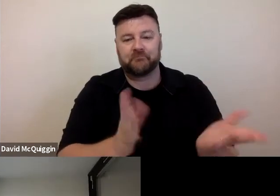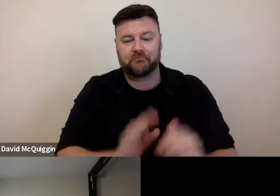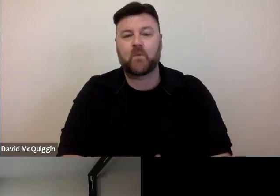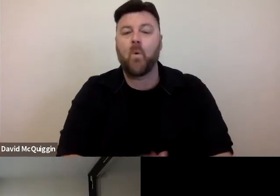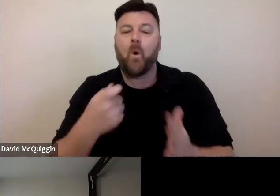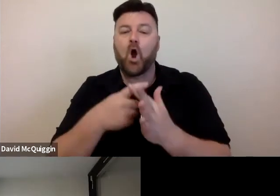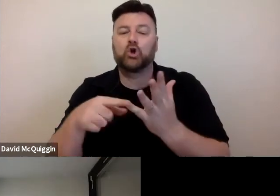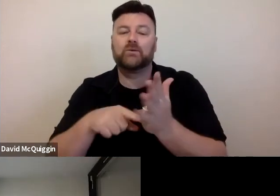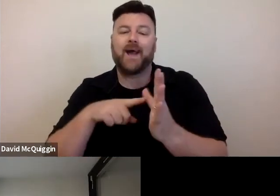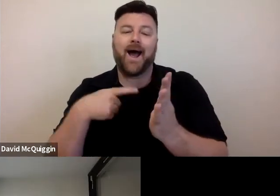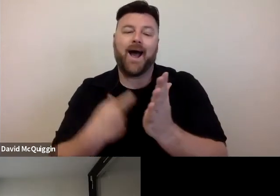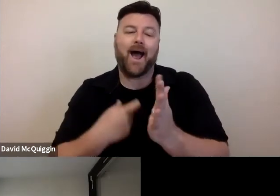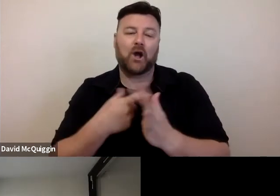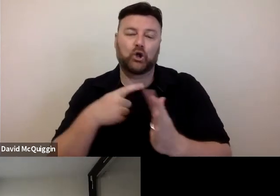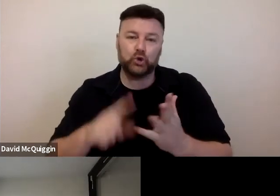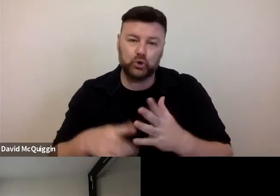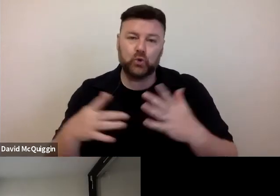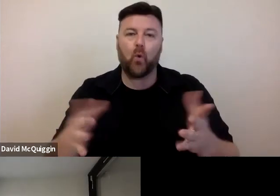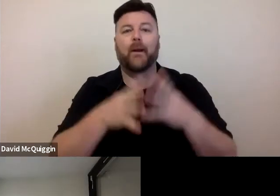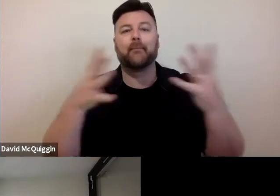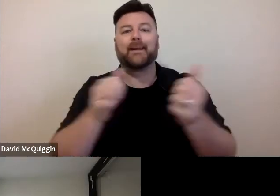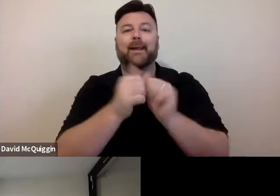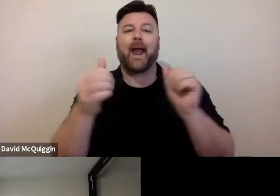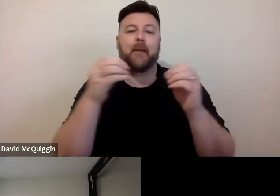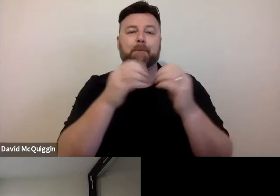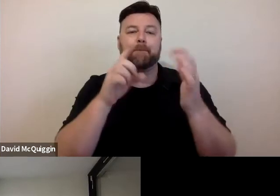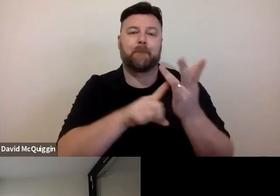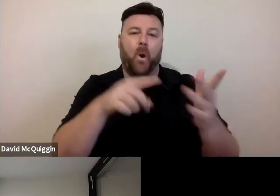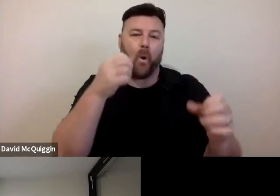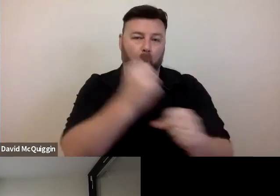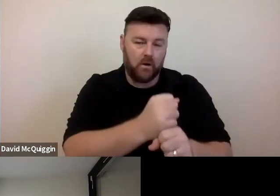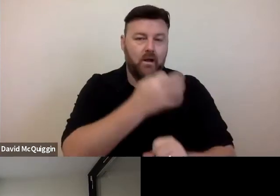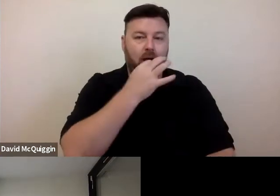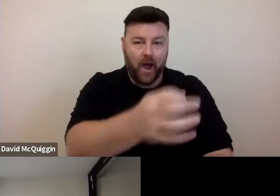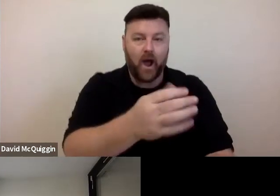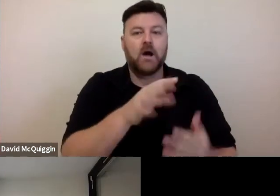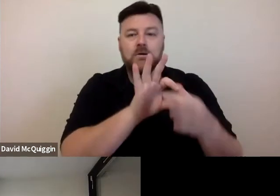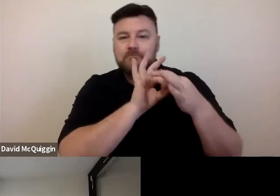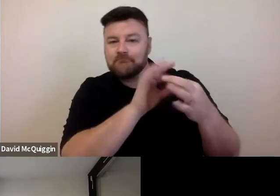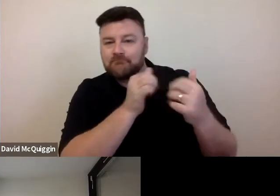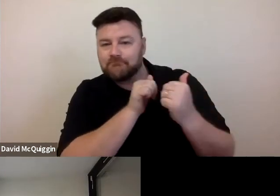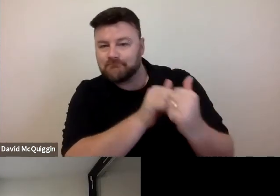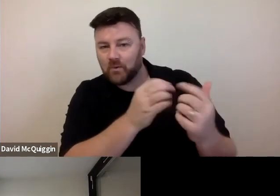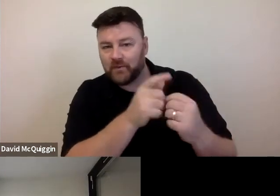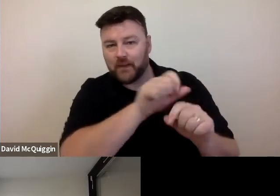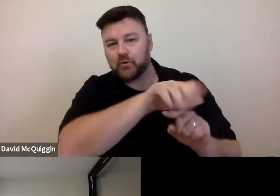or one of the big gamer blogs and ask them and work out a relationship to share things >> It -- things.